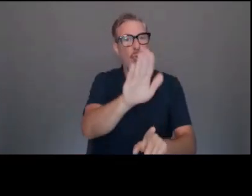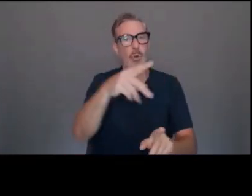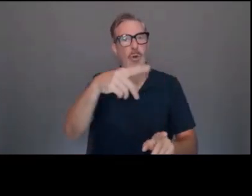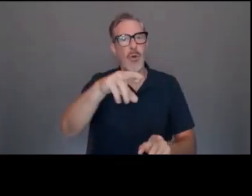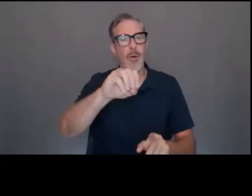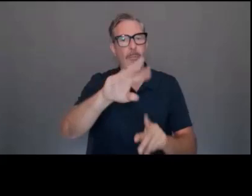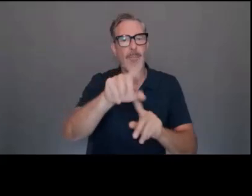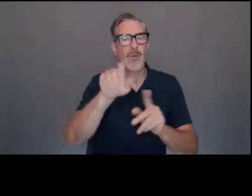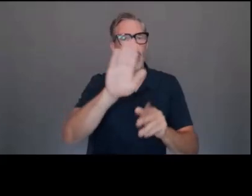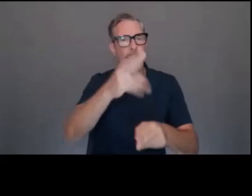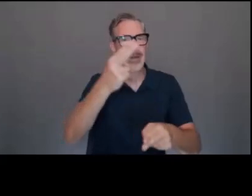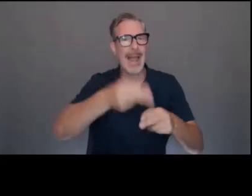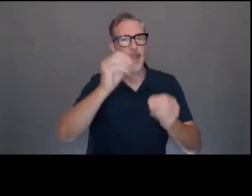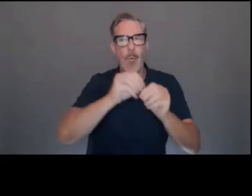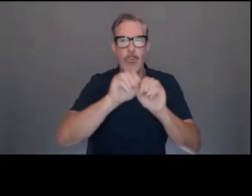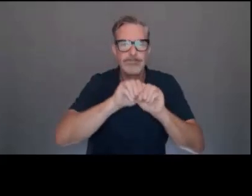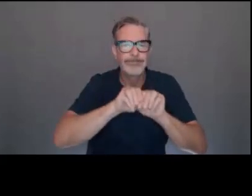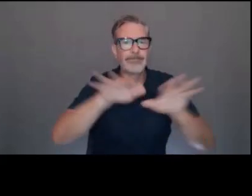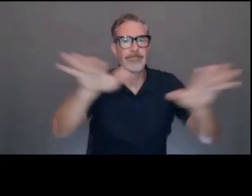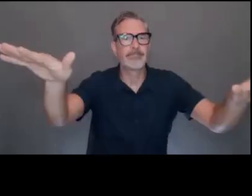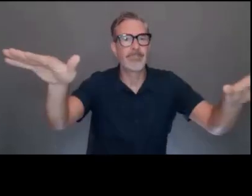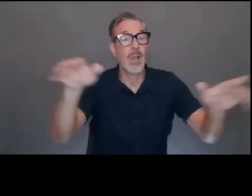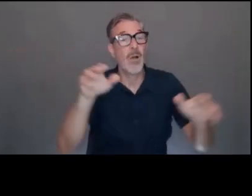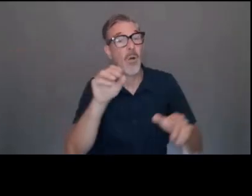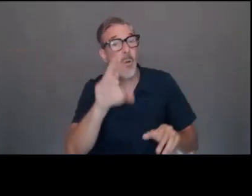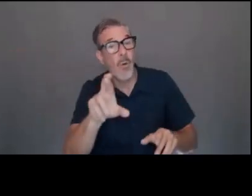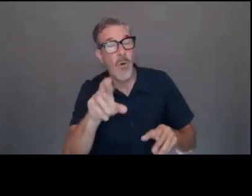generate future opportunities for you or the artists involved.